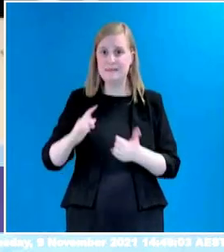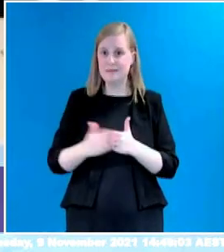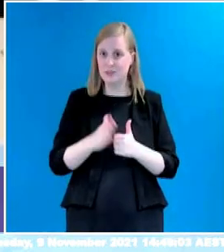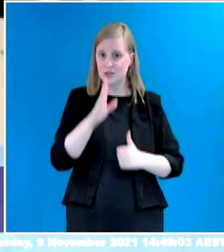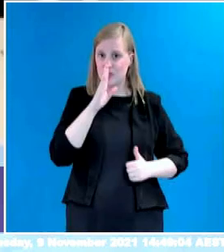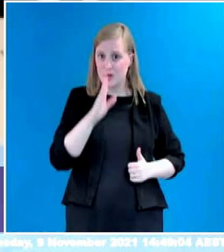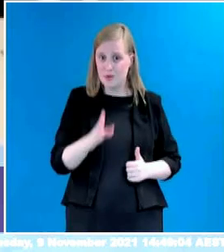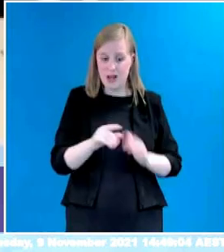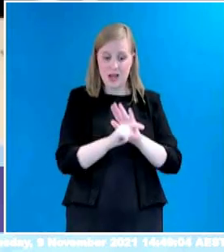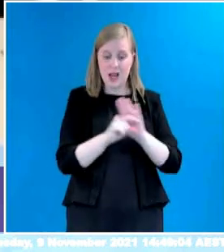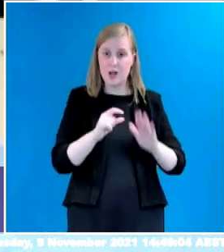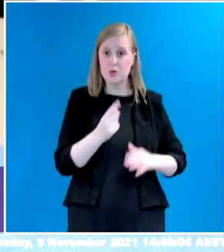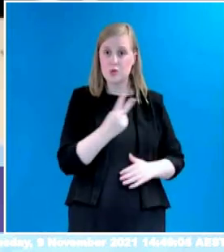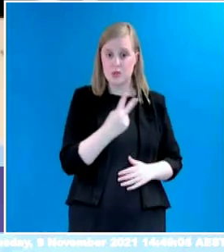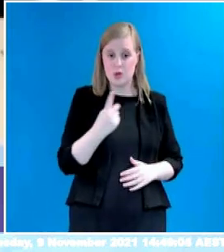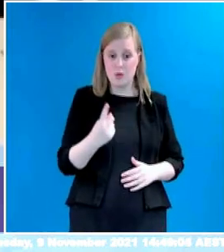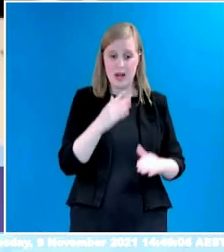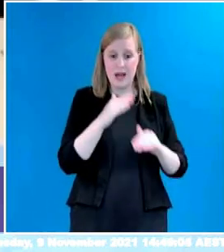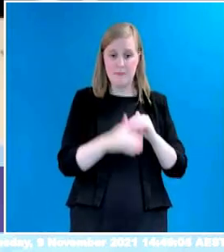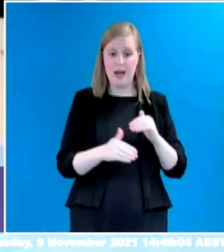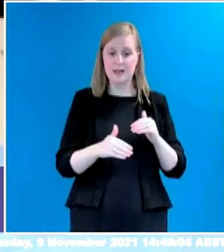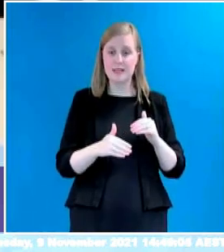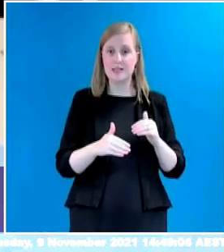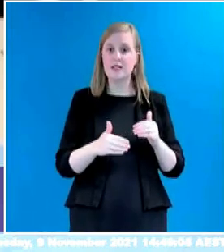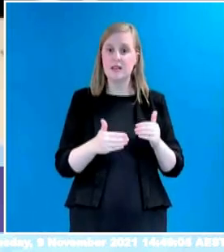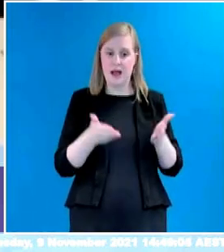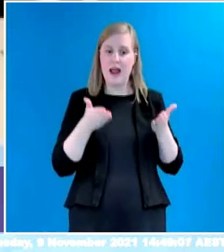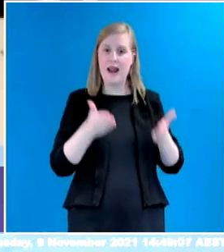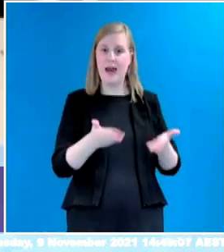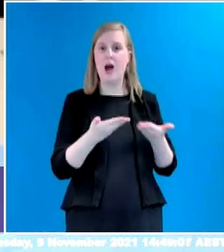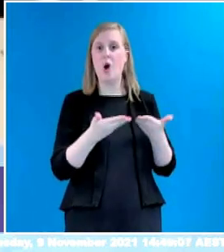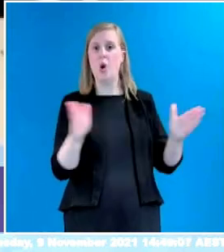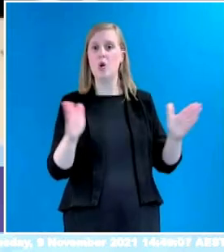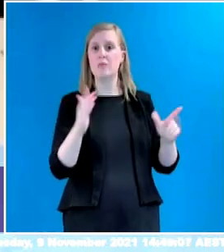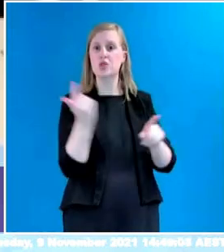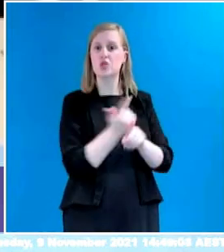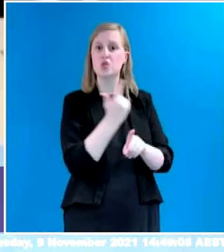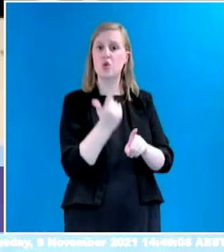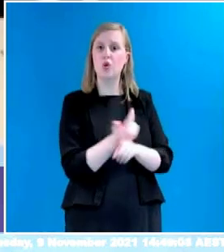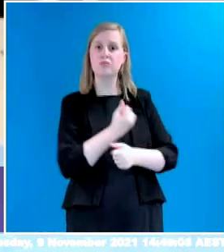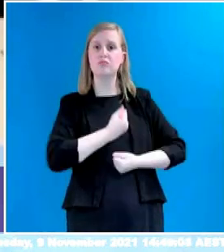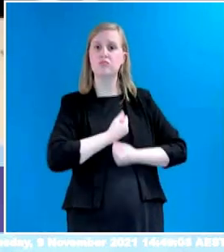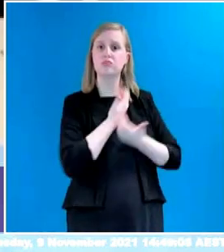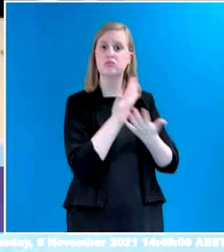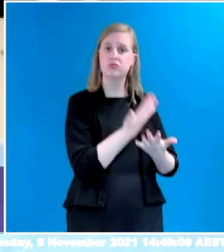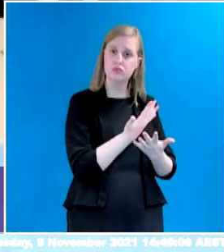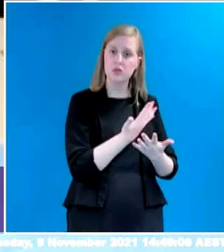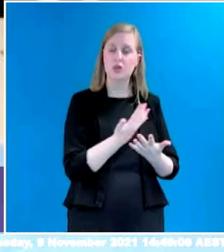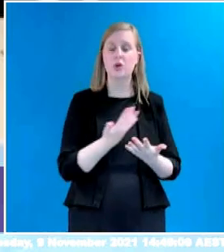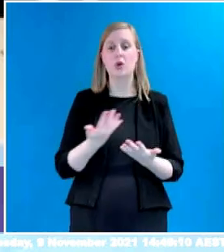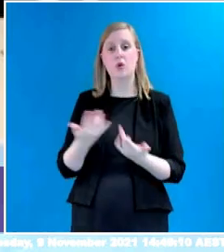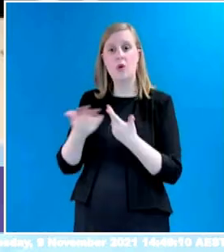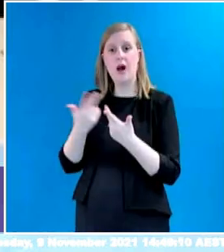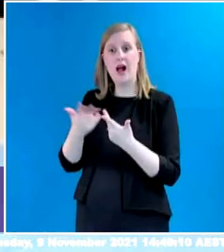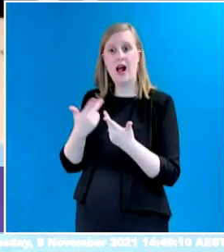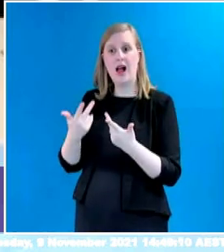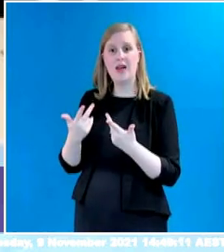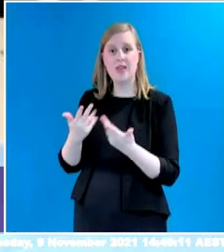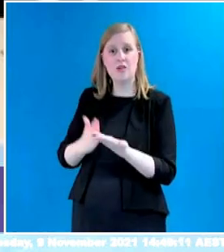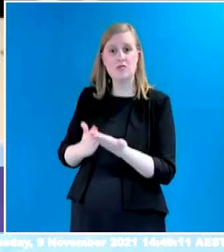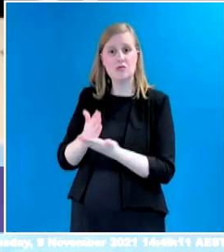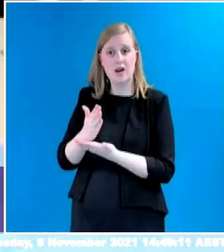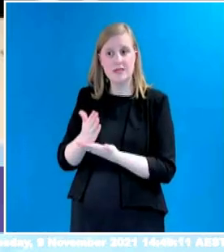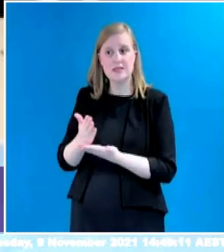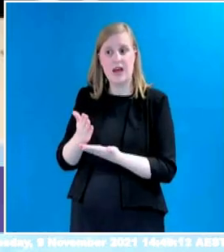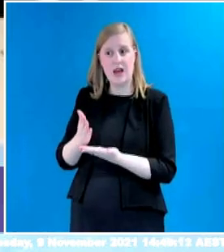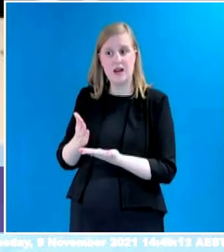look to the right to participate in public life and political life, those